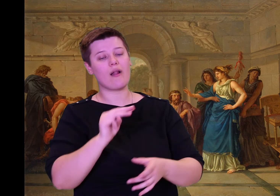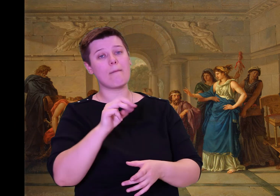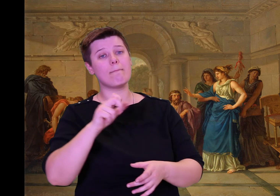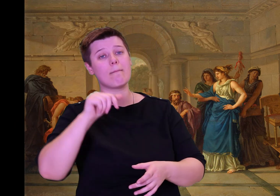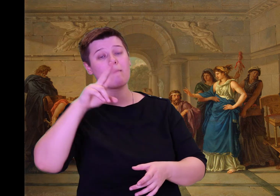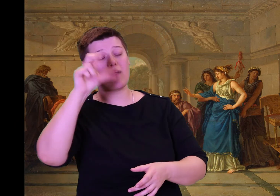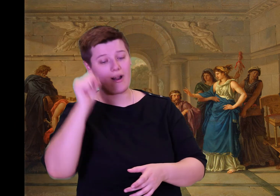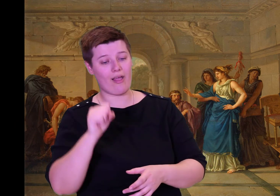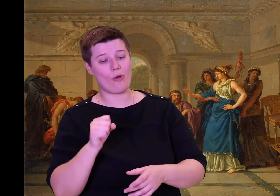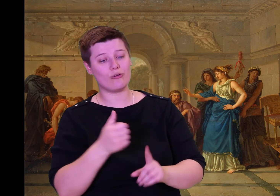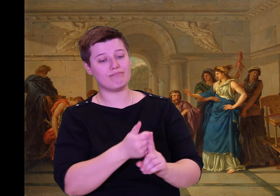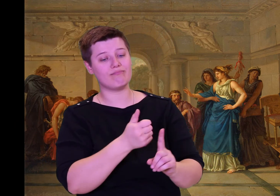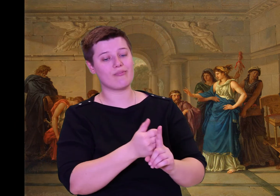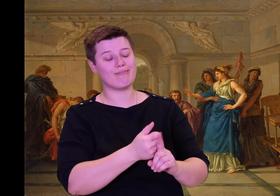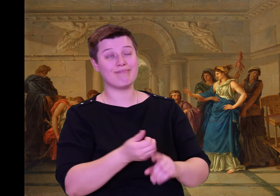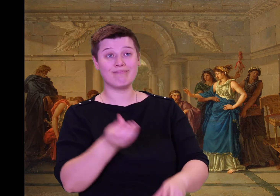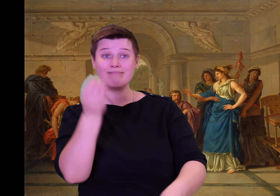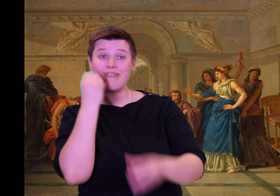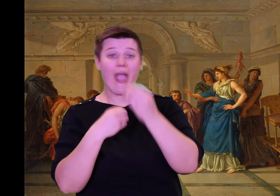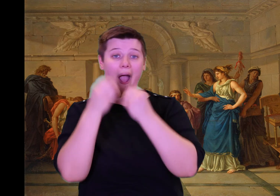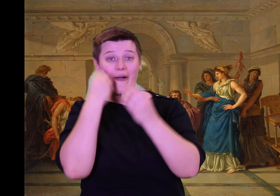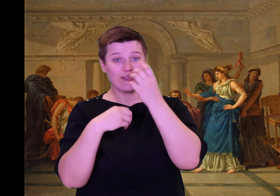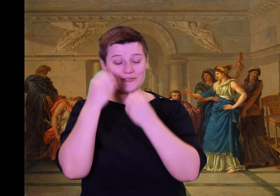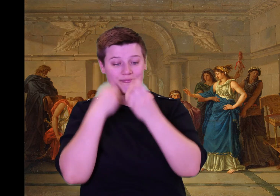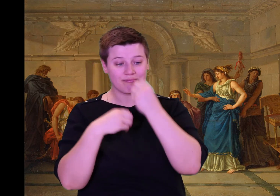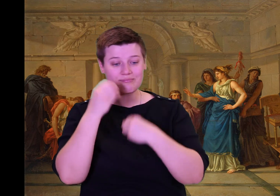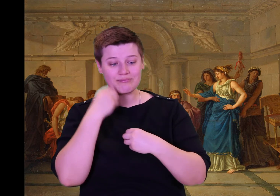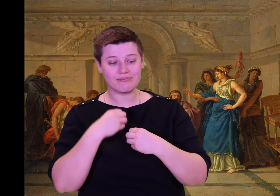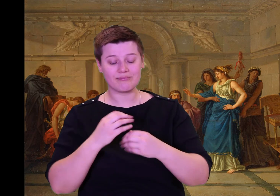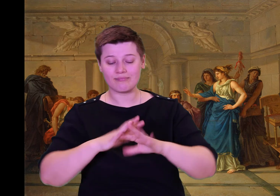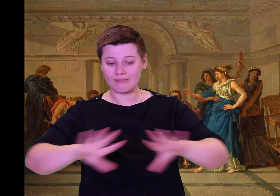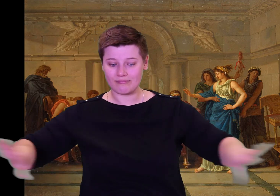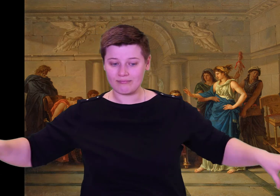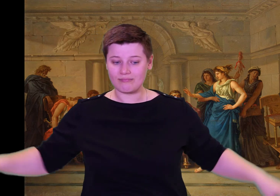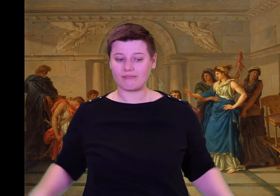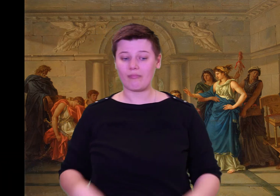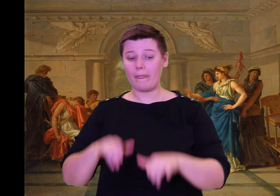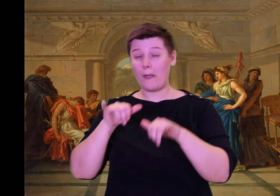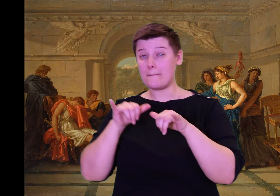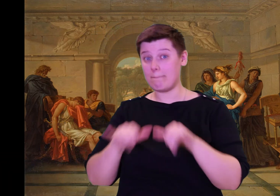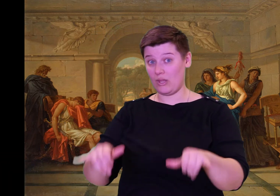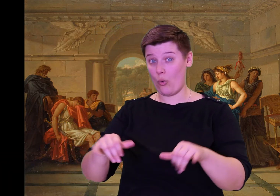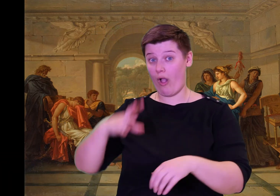Such was their conversation. Then the guests entered the palace, bringing lamb